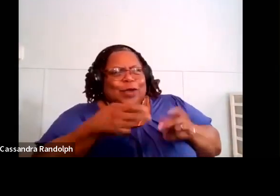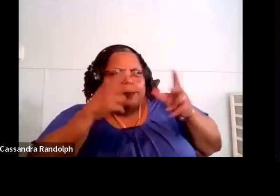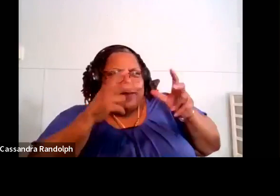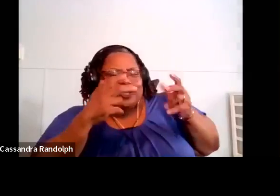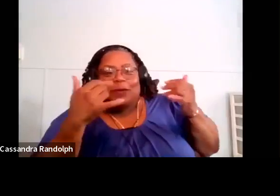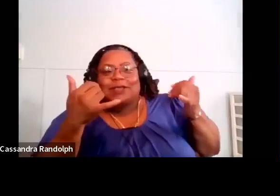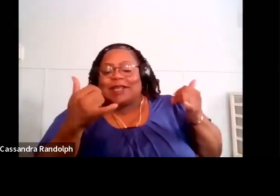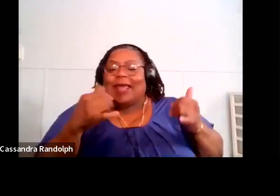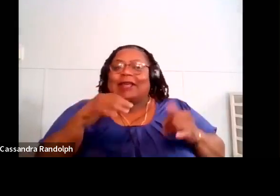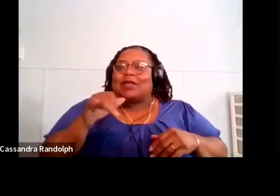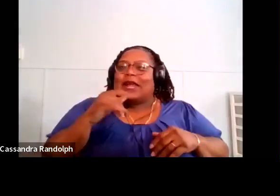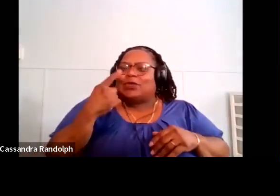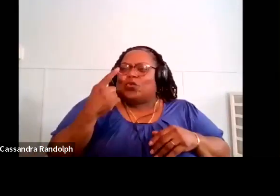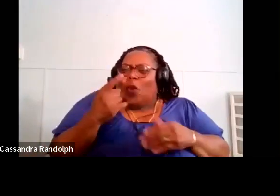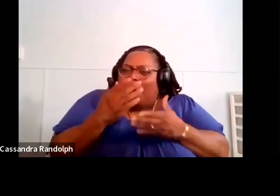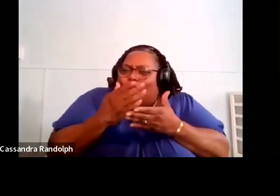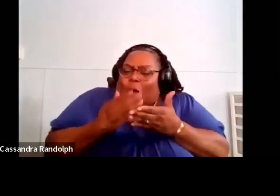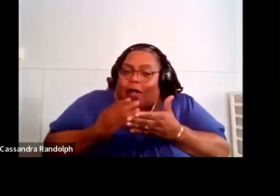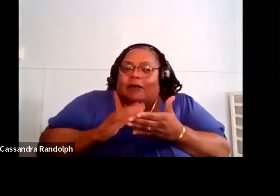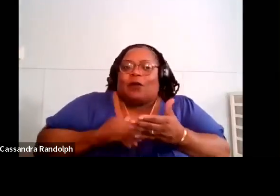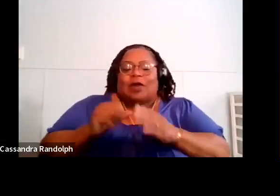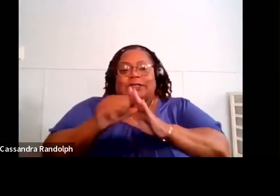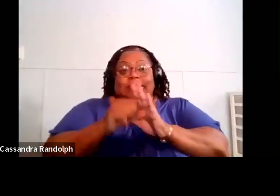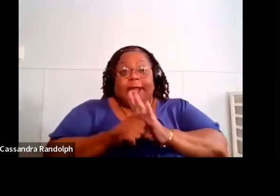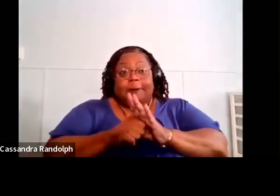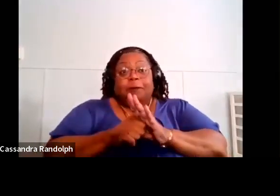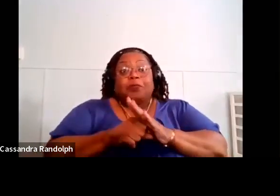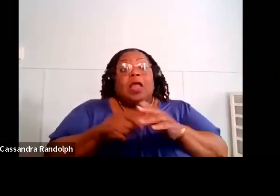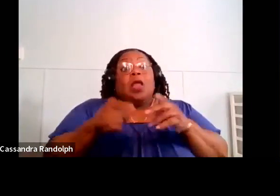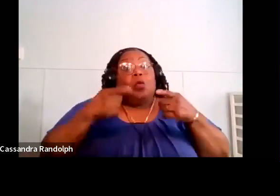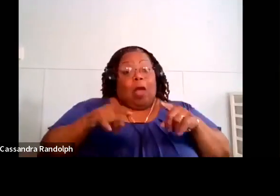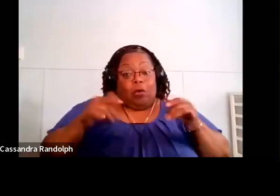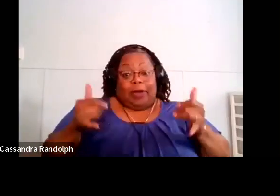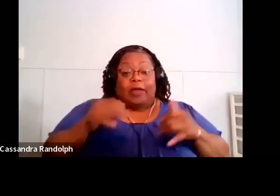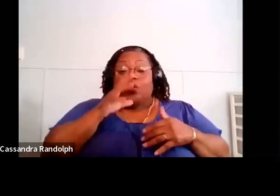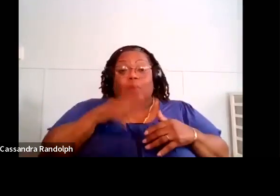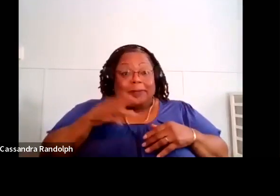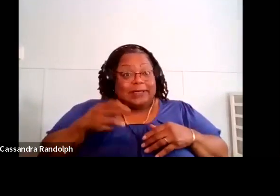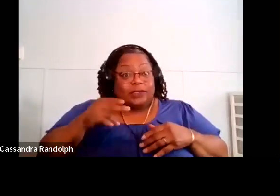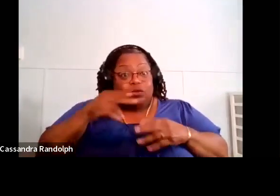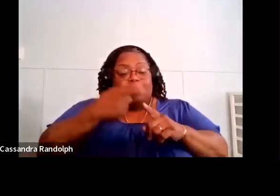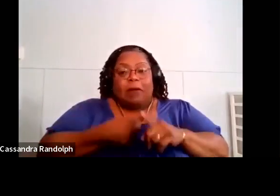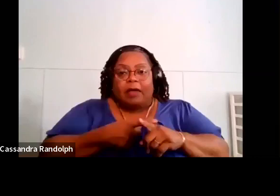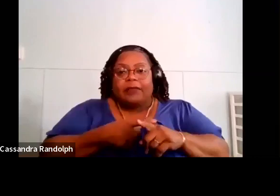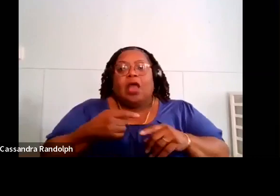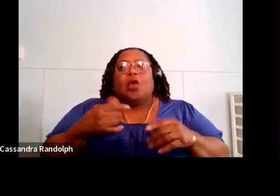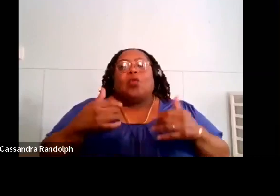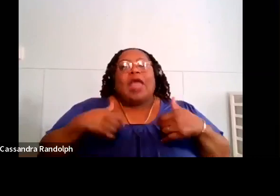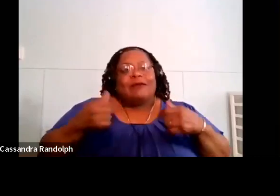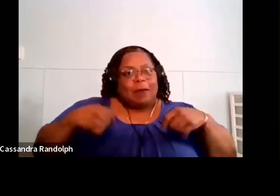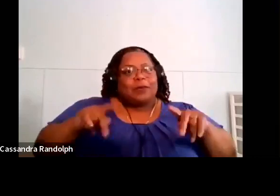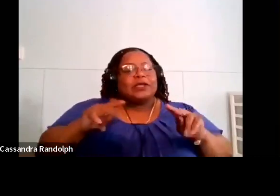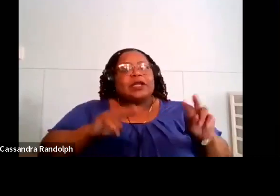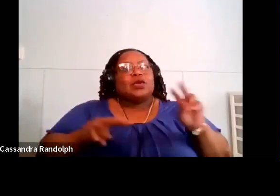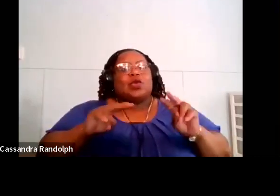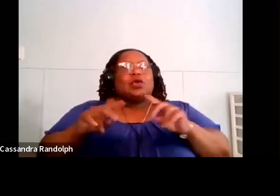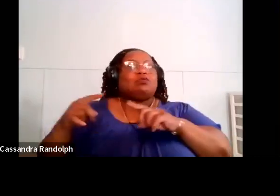city and be downtown, to be in South Philly looking at sweet 16